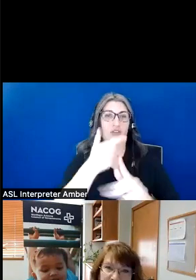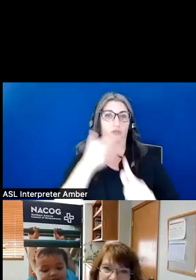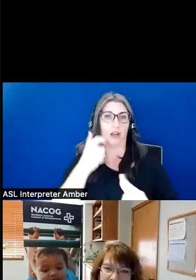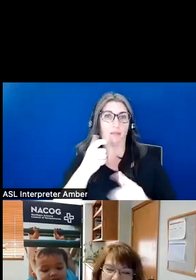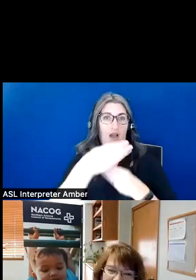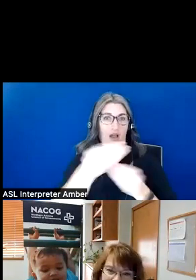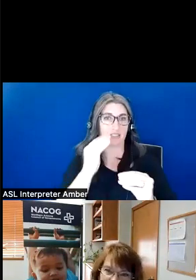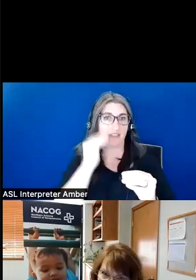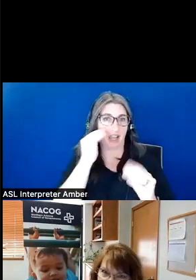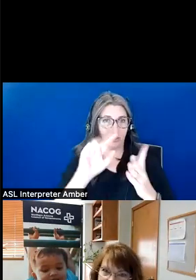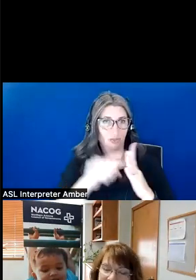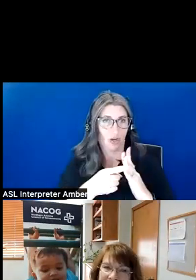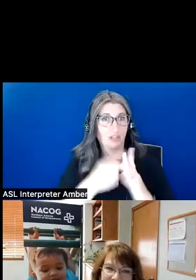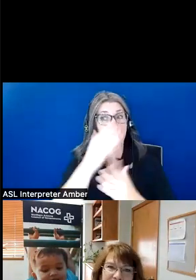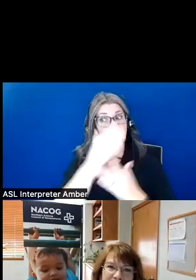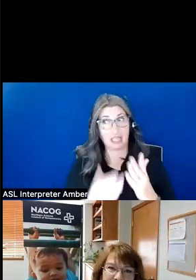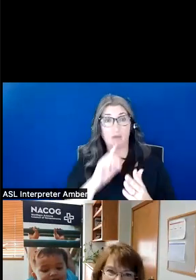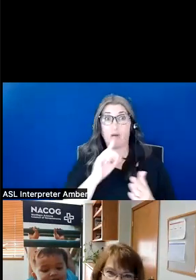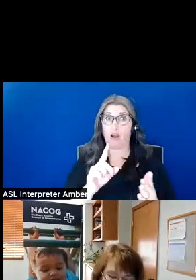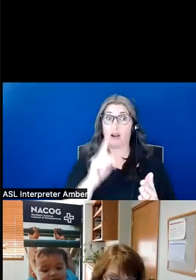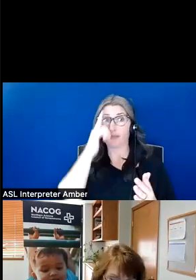Some of them are because we're lofty in our goal development.